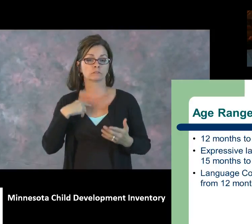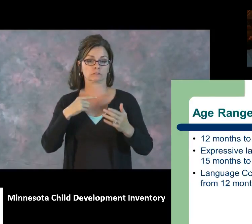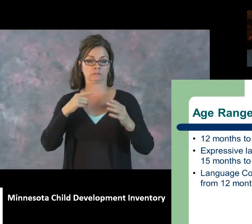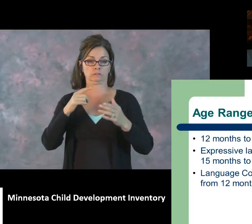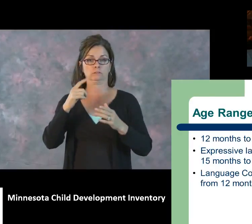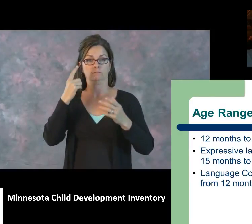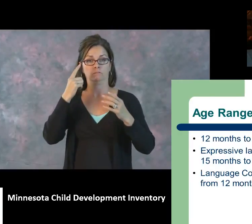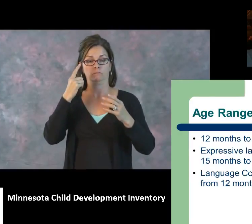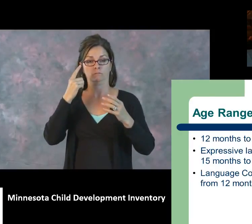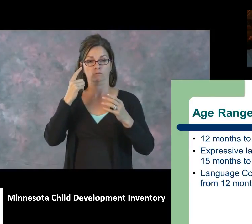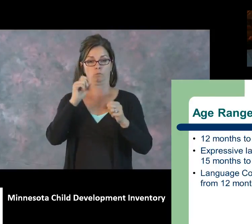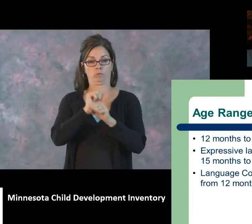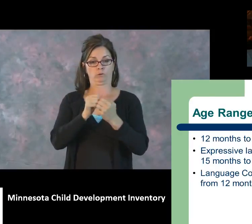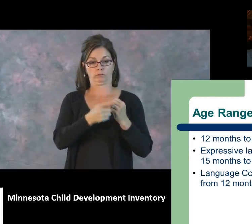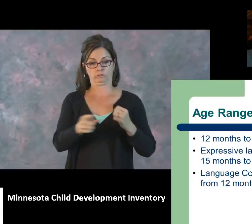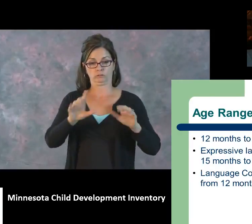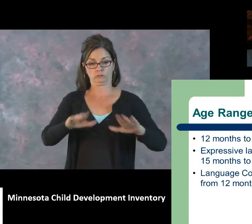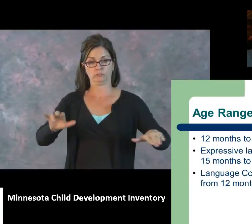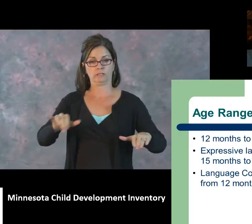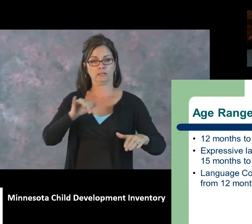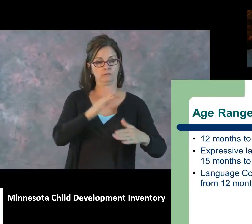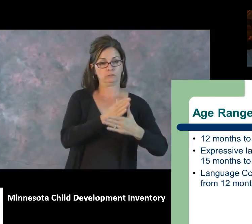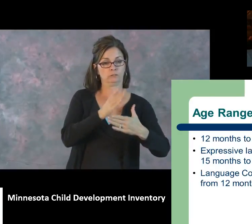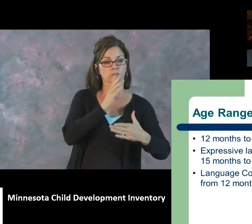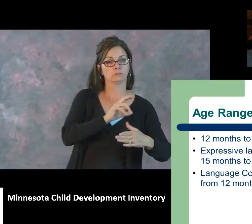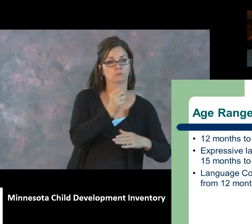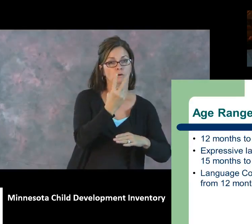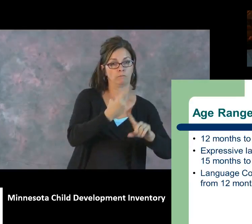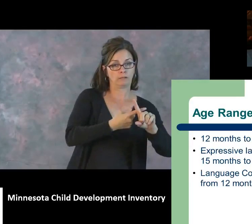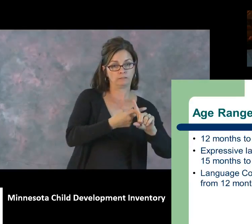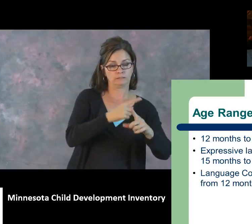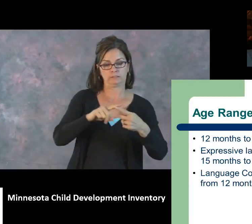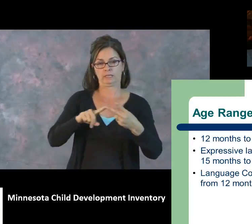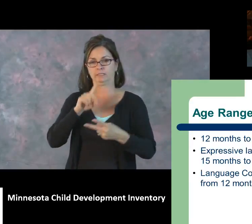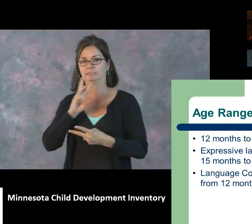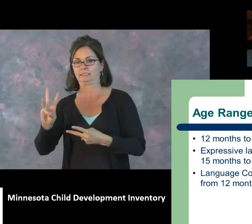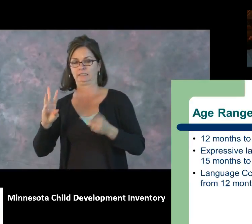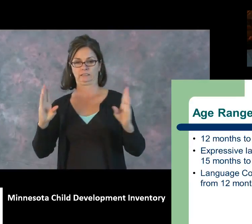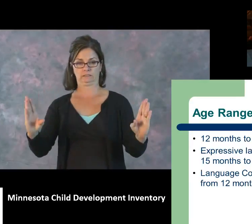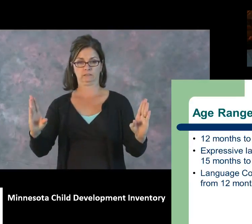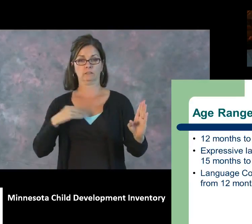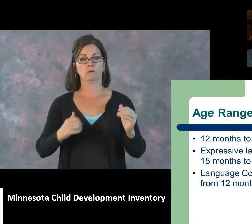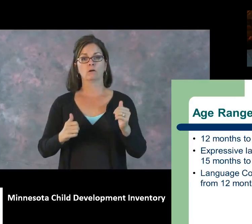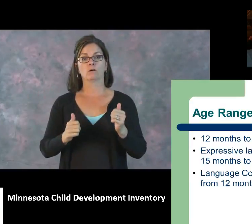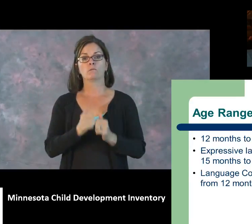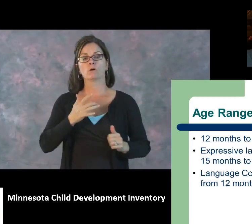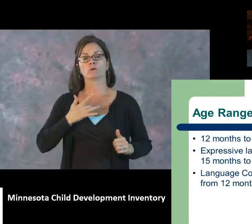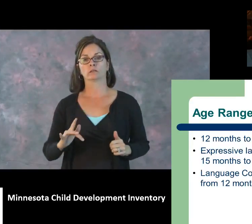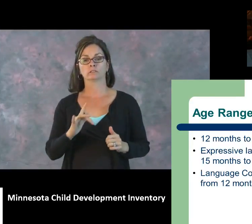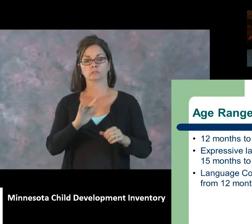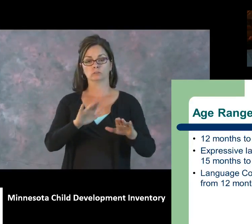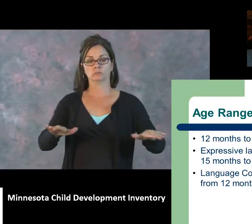between 12 months and 6 years of age. It is most sensitive for use with children from 1 to 3,